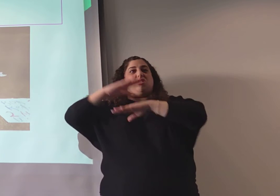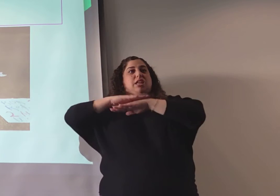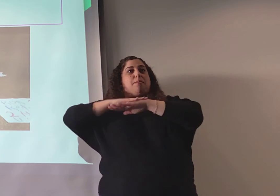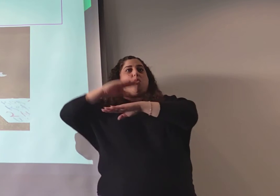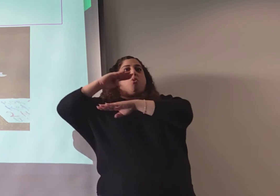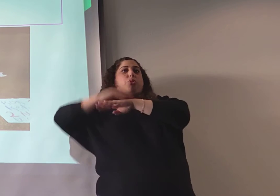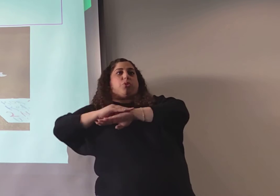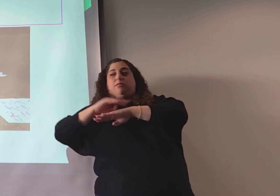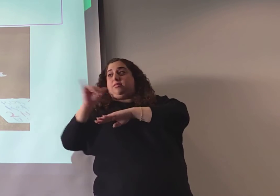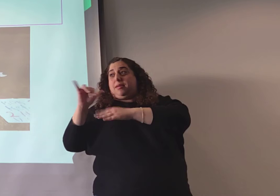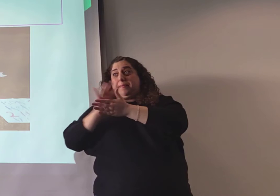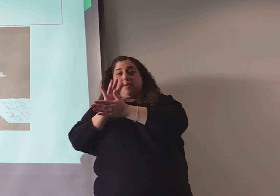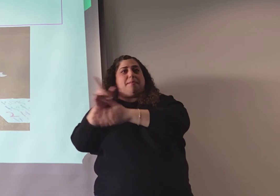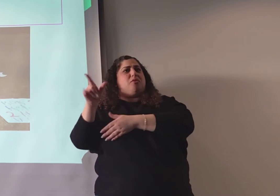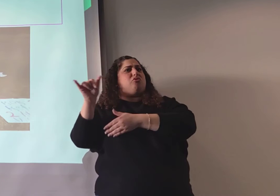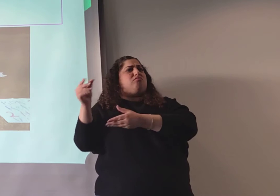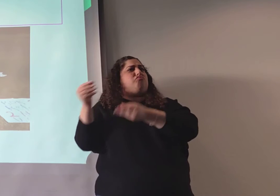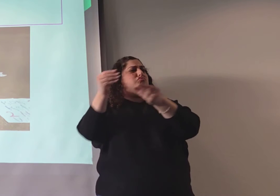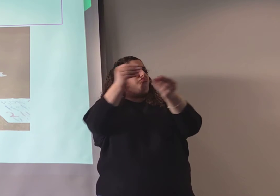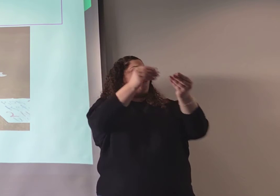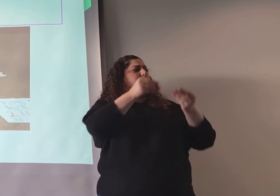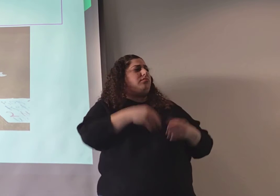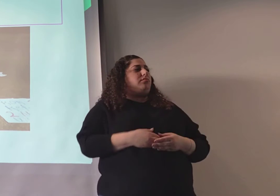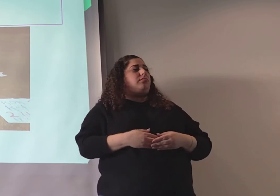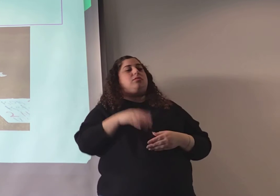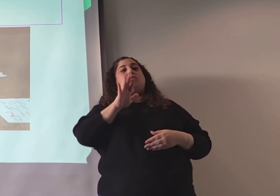from us different than anything.